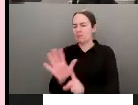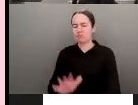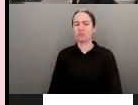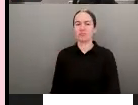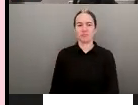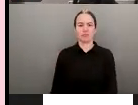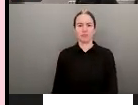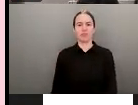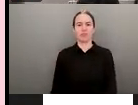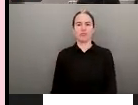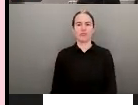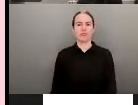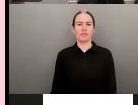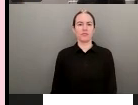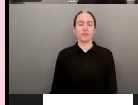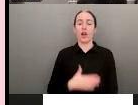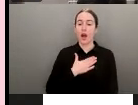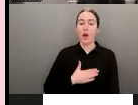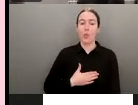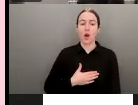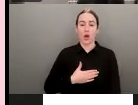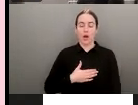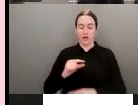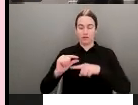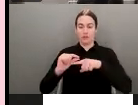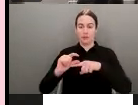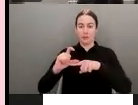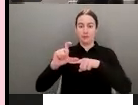now to largest -